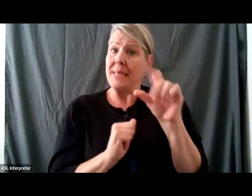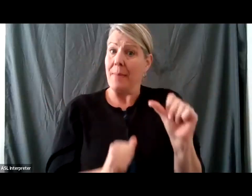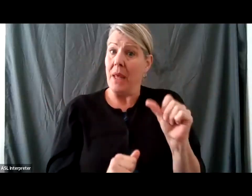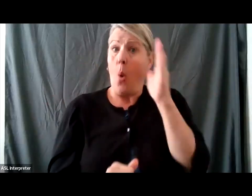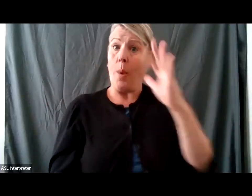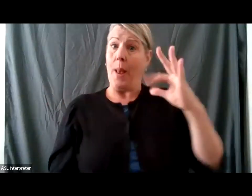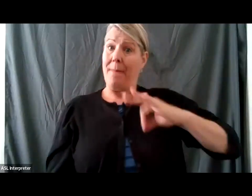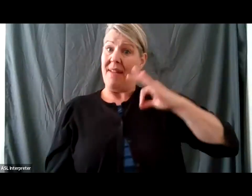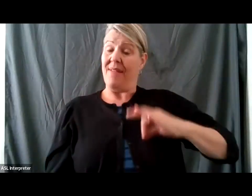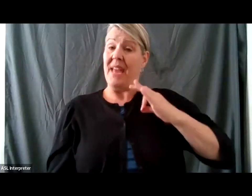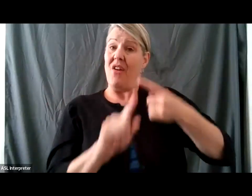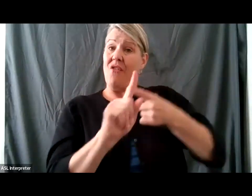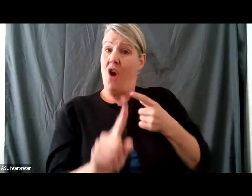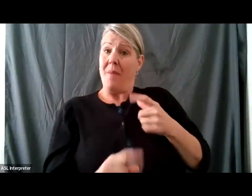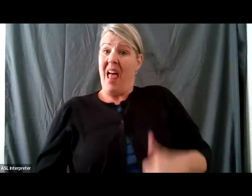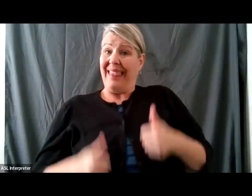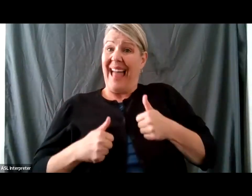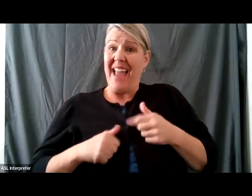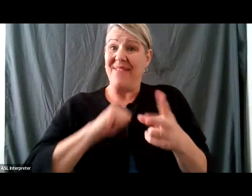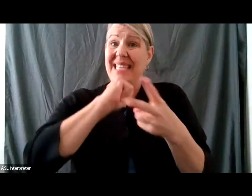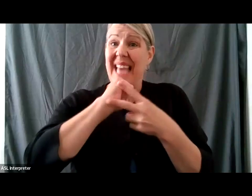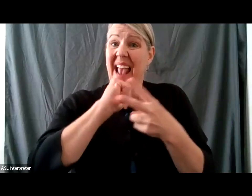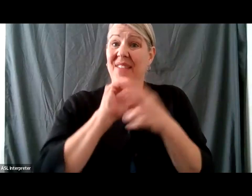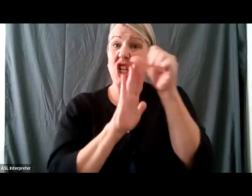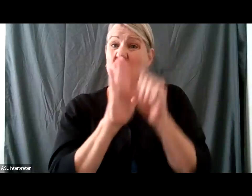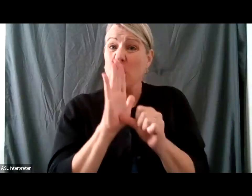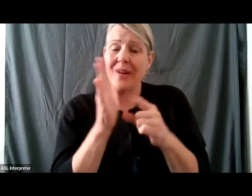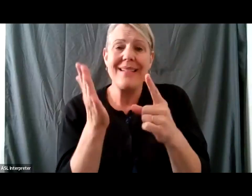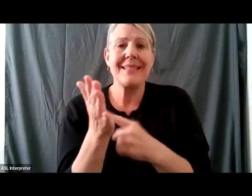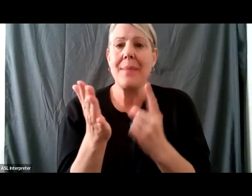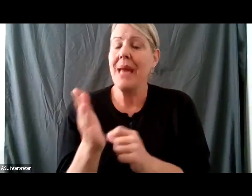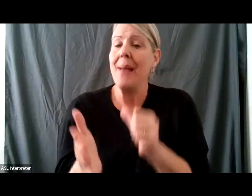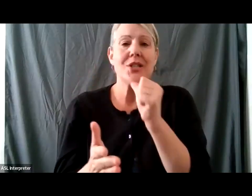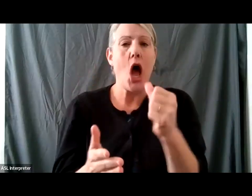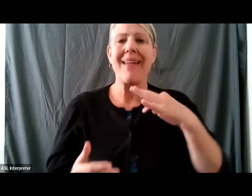organs that they needed to survive sometimes weren't even included on the eligibility list